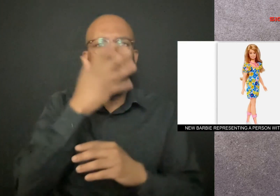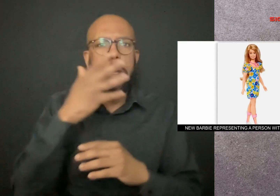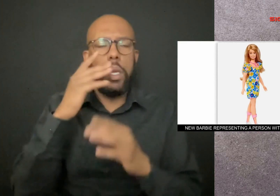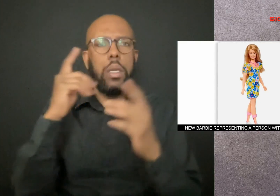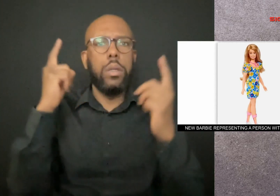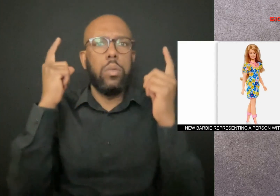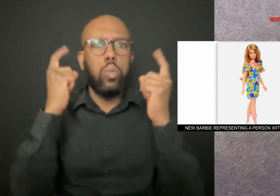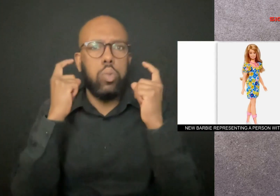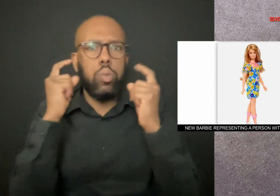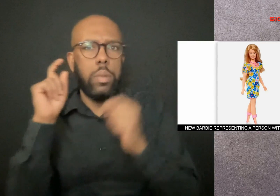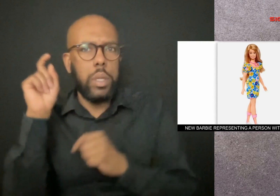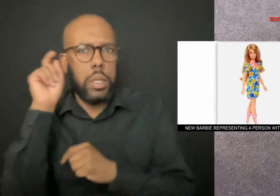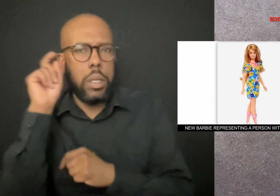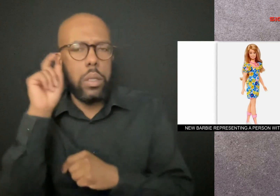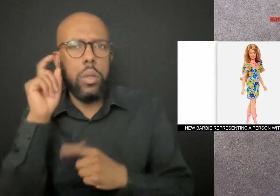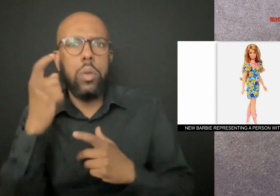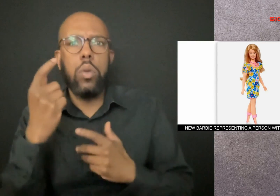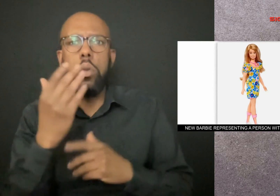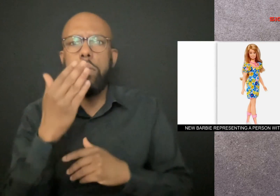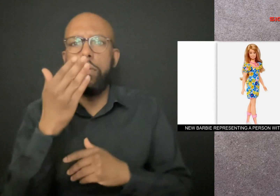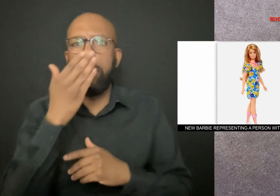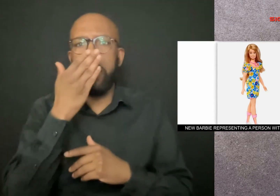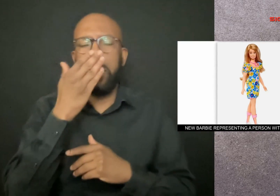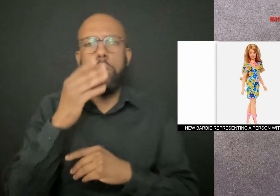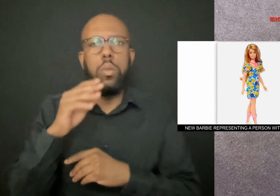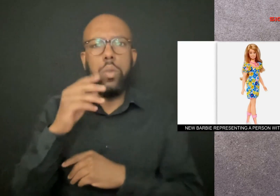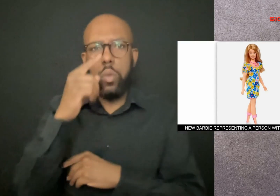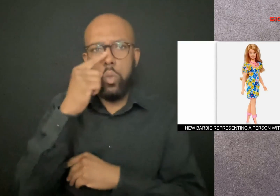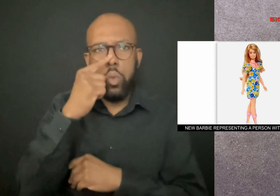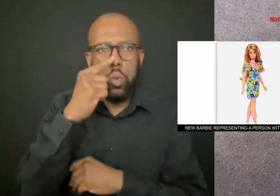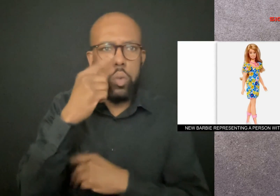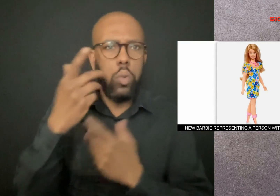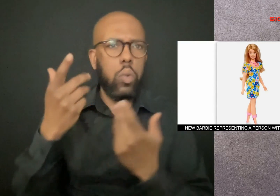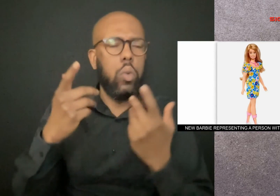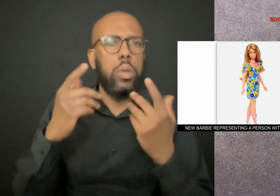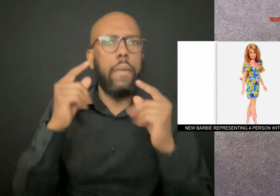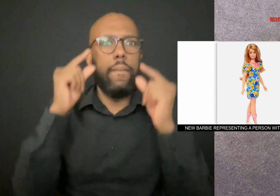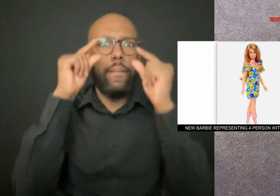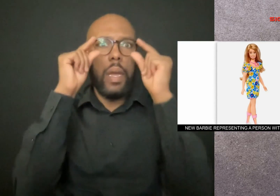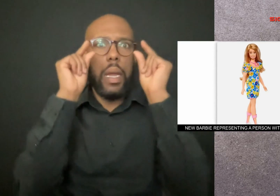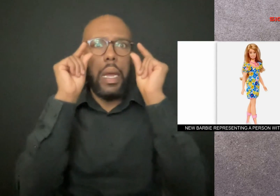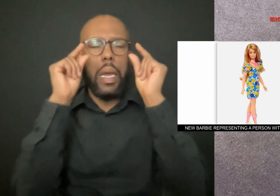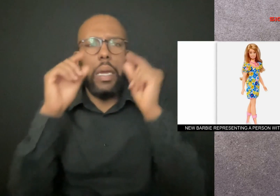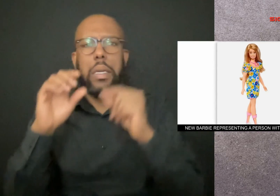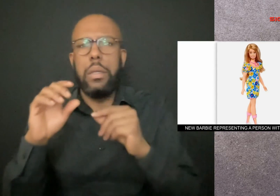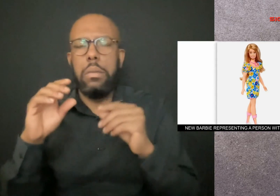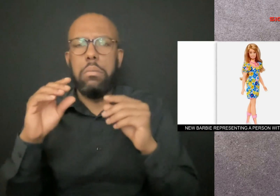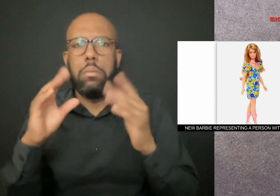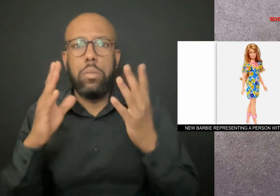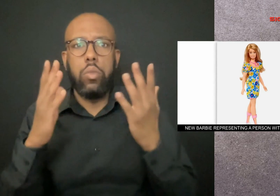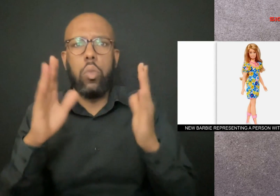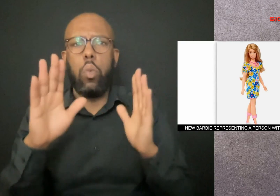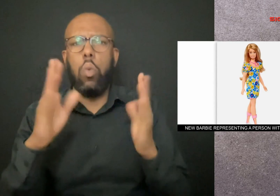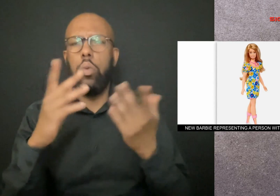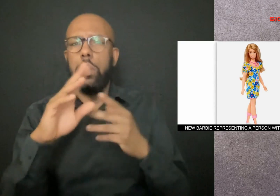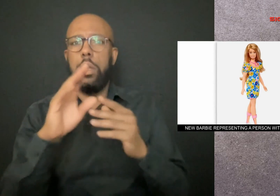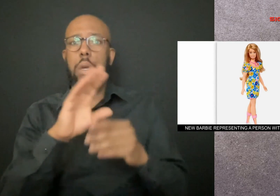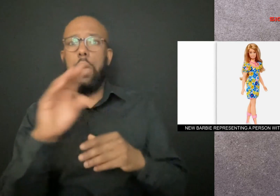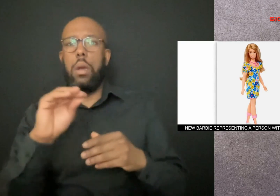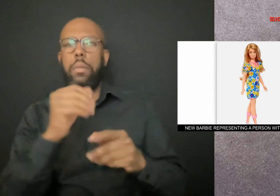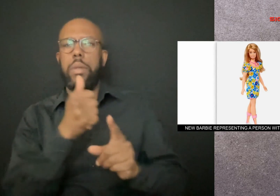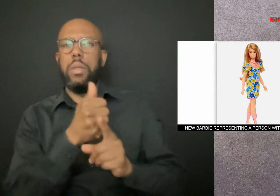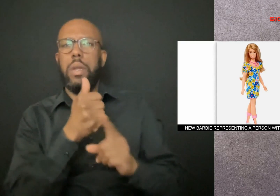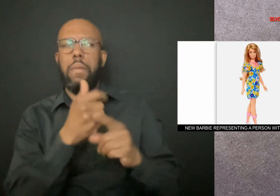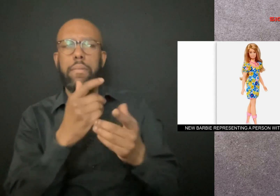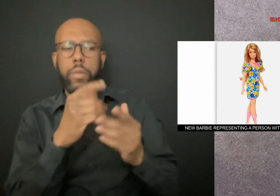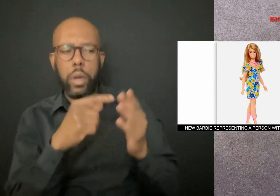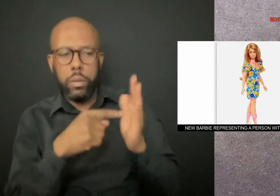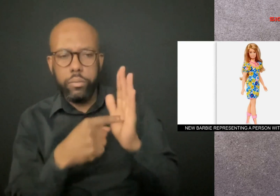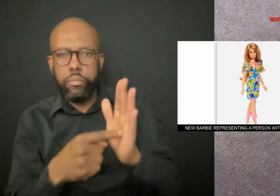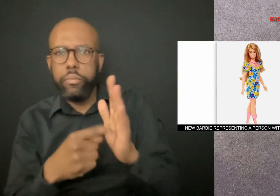the Barbie doll has a rounder face smaller ears a flat nasal bridge and slightly slanted eyes